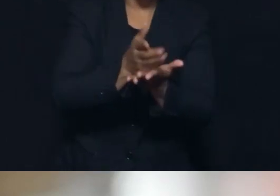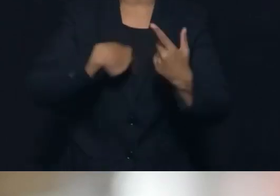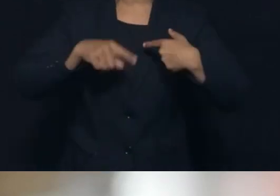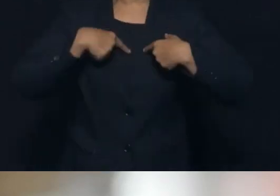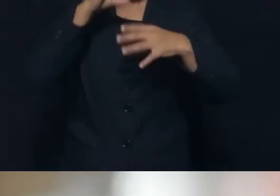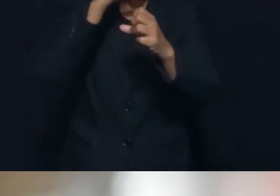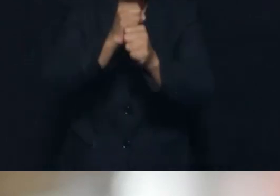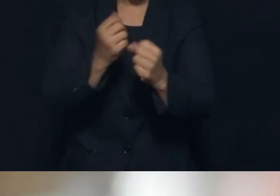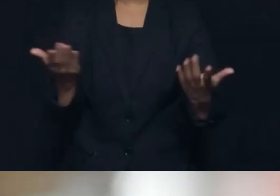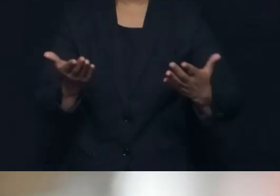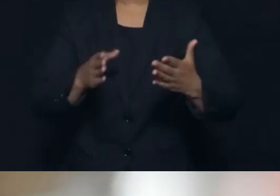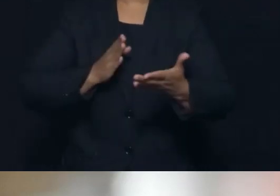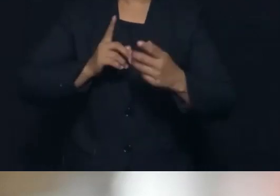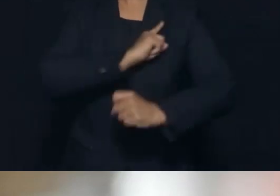Of course, let me start with the center.